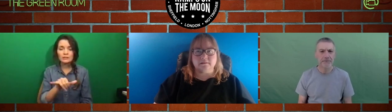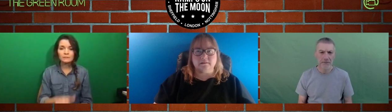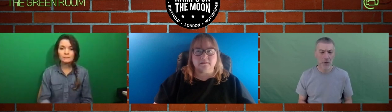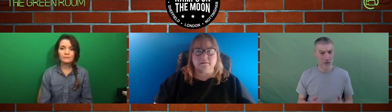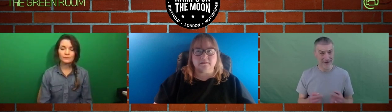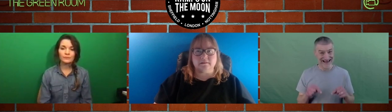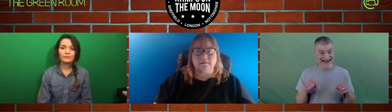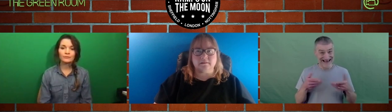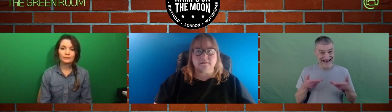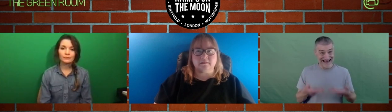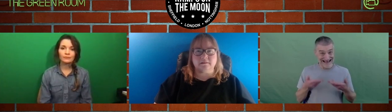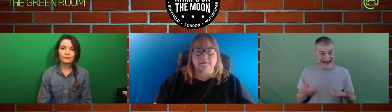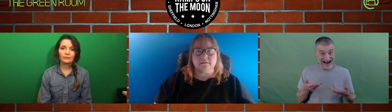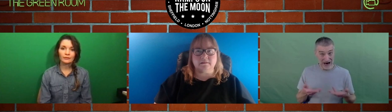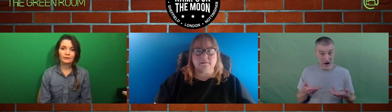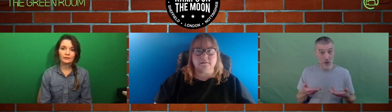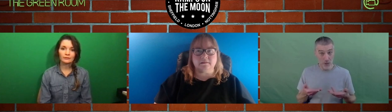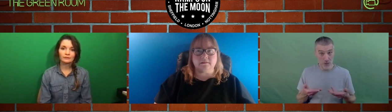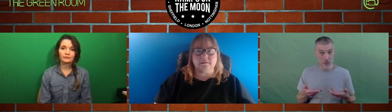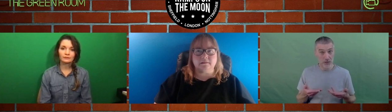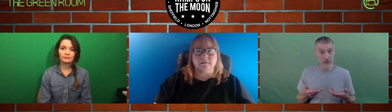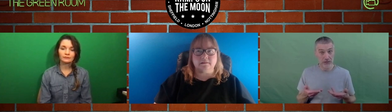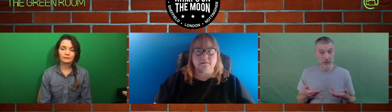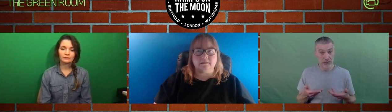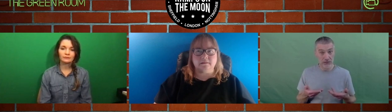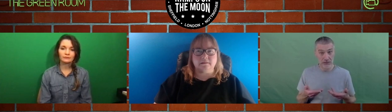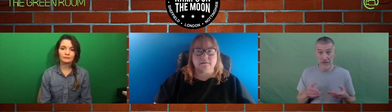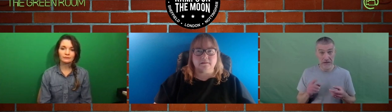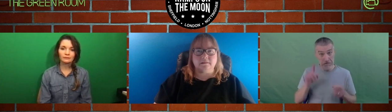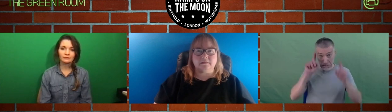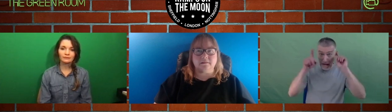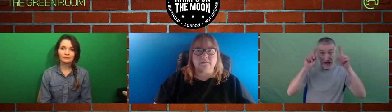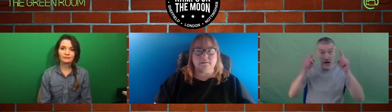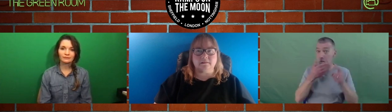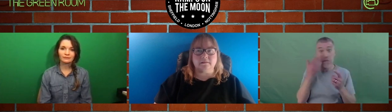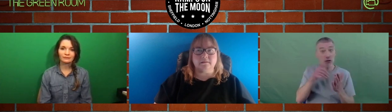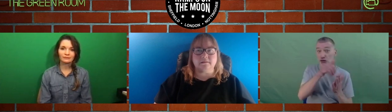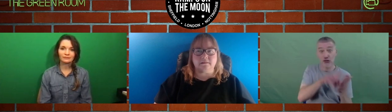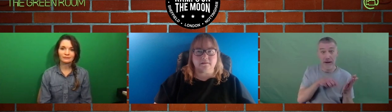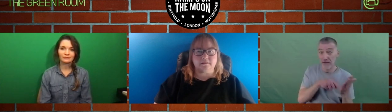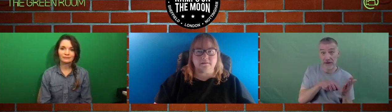we have no script in this one we may just make it up we do